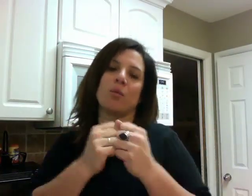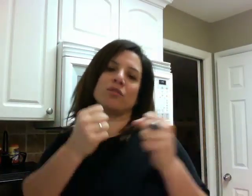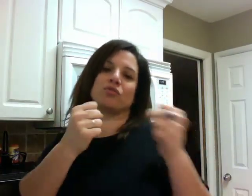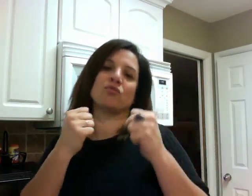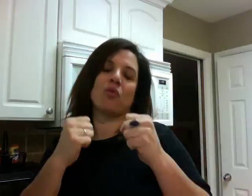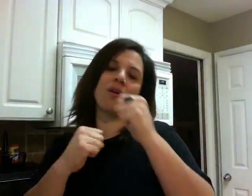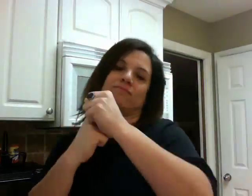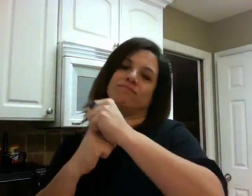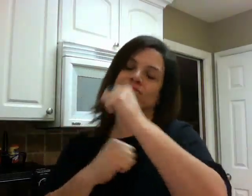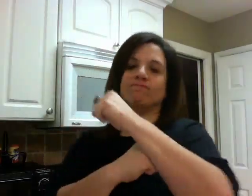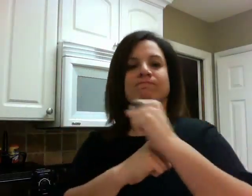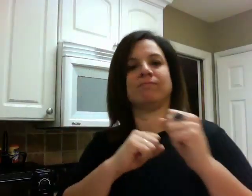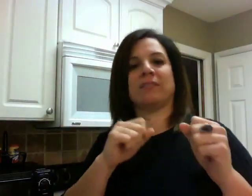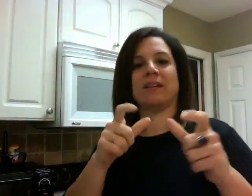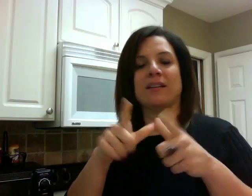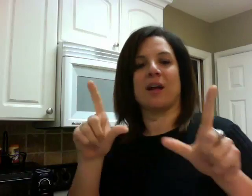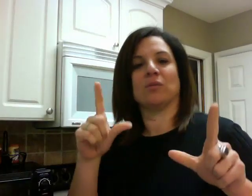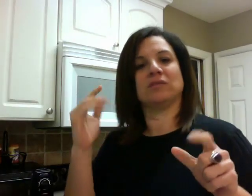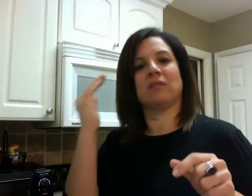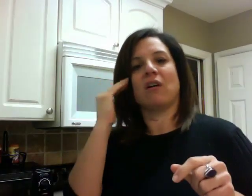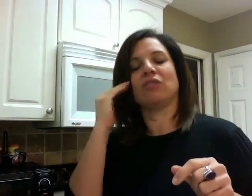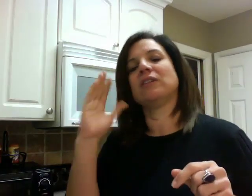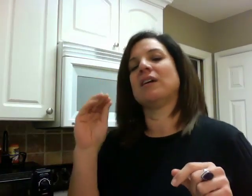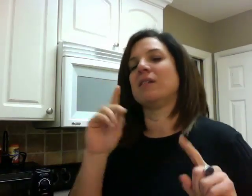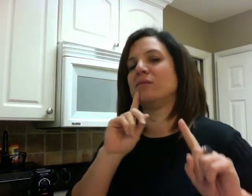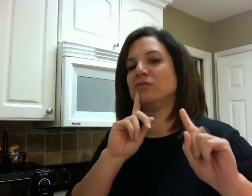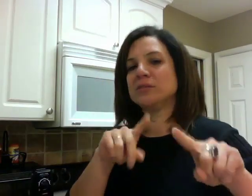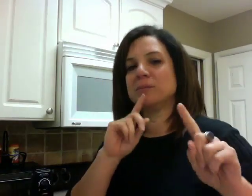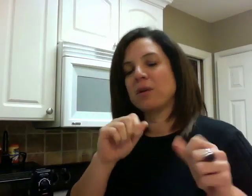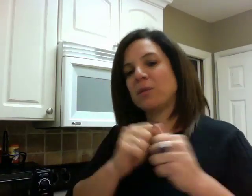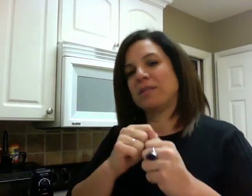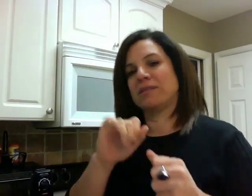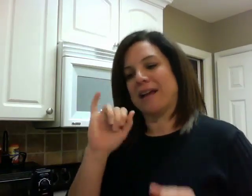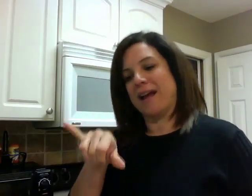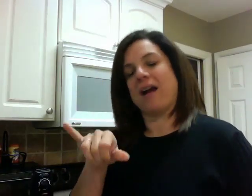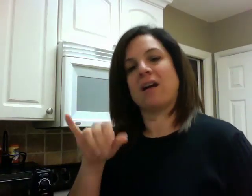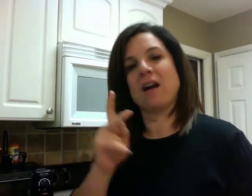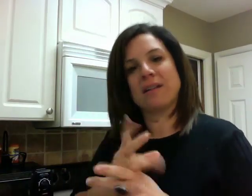react effectively since they already have a strong language foundation and knowledge